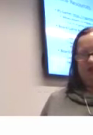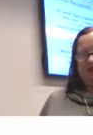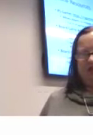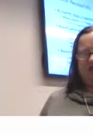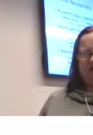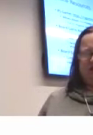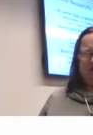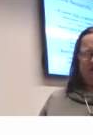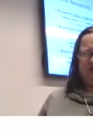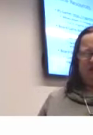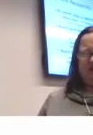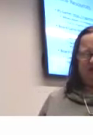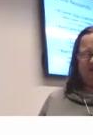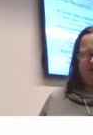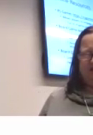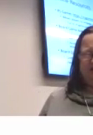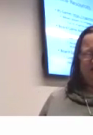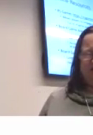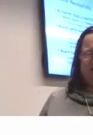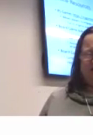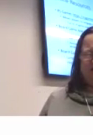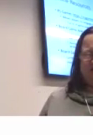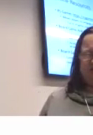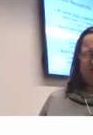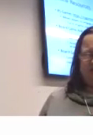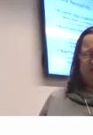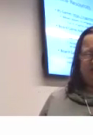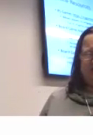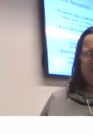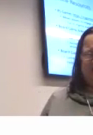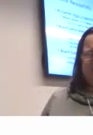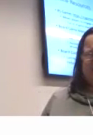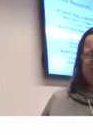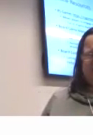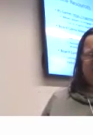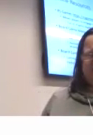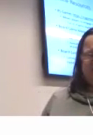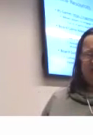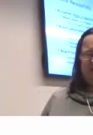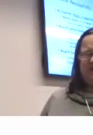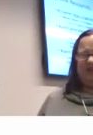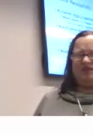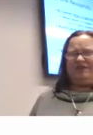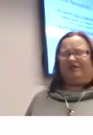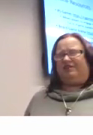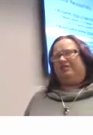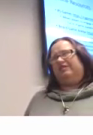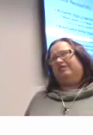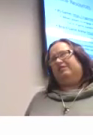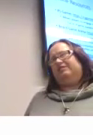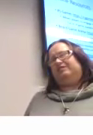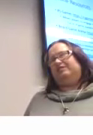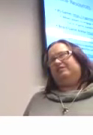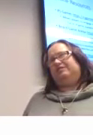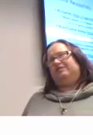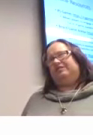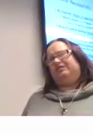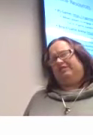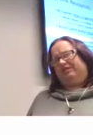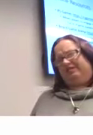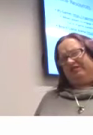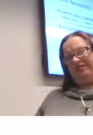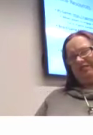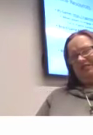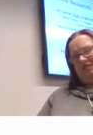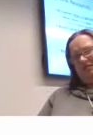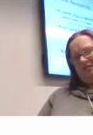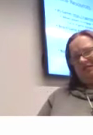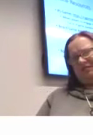And there are some that are actually more accessible here than the physical games.